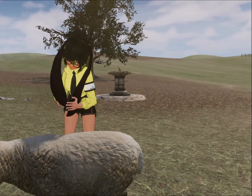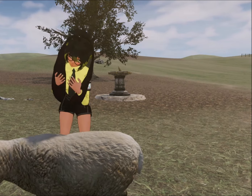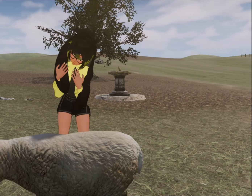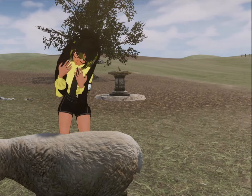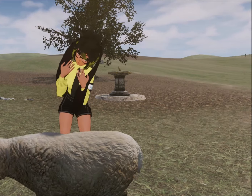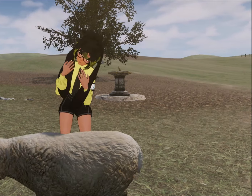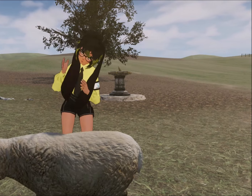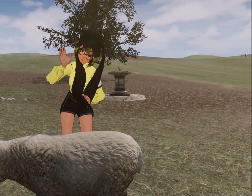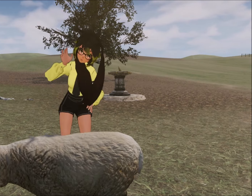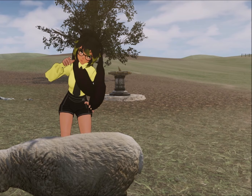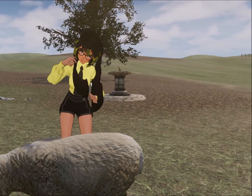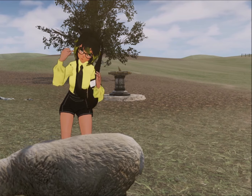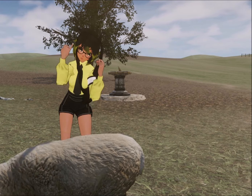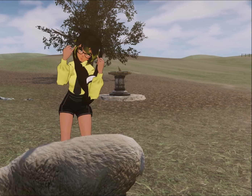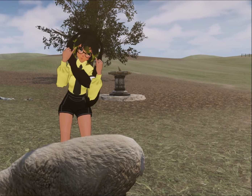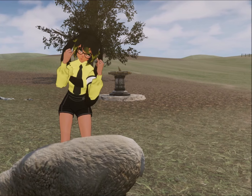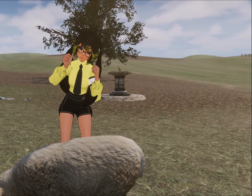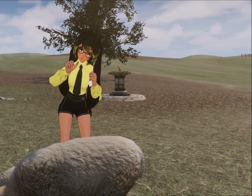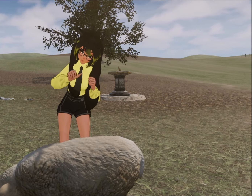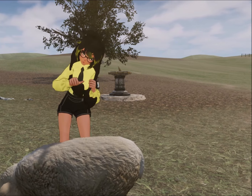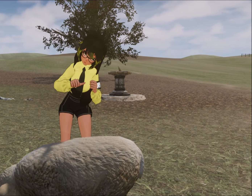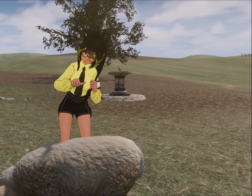Aww! It's a cute sheep, right?